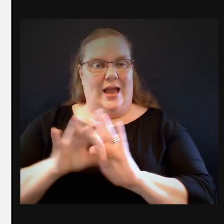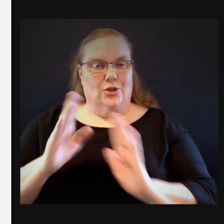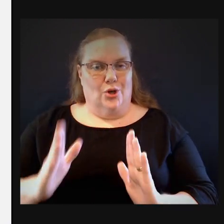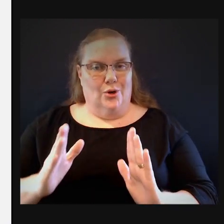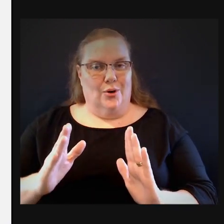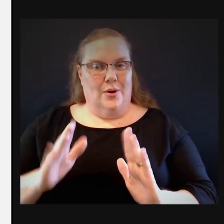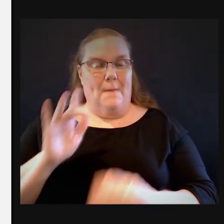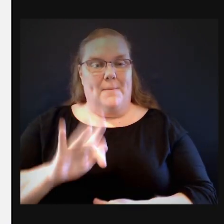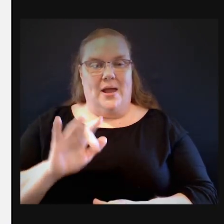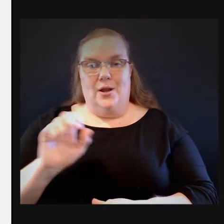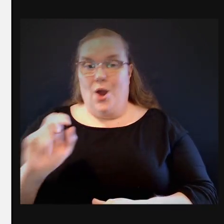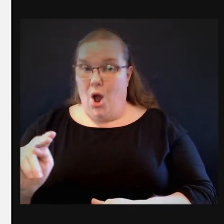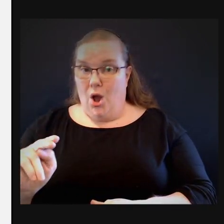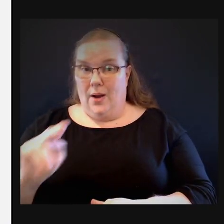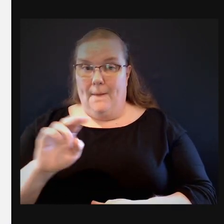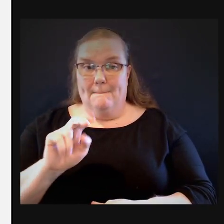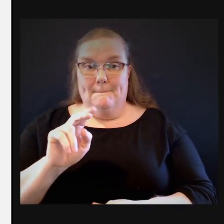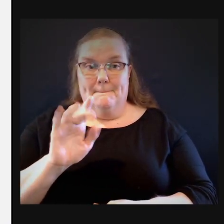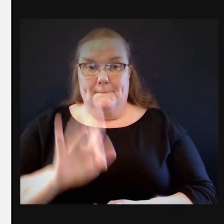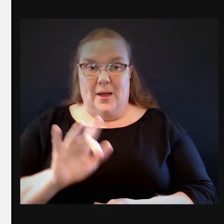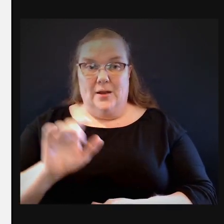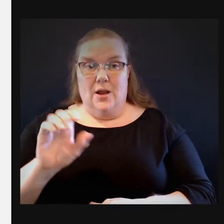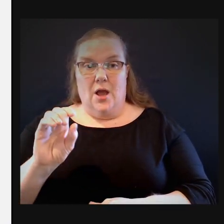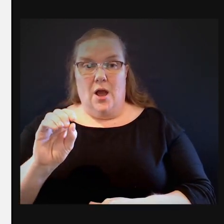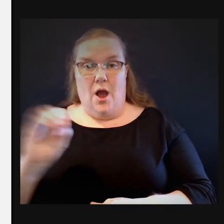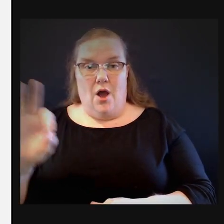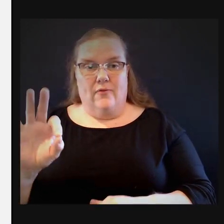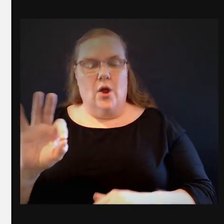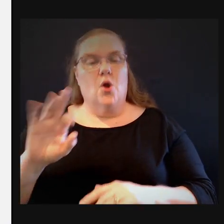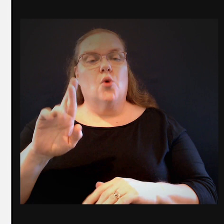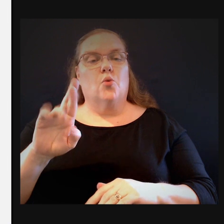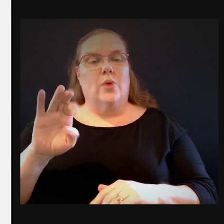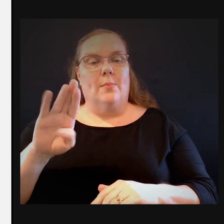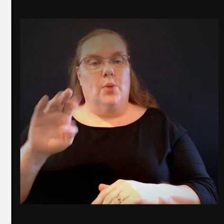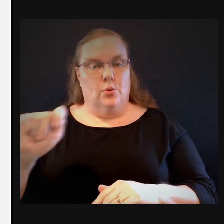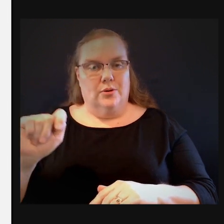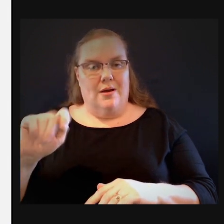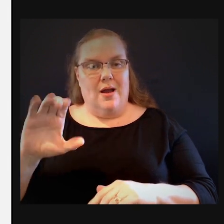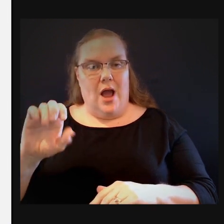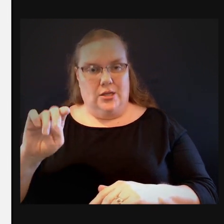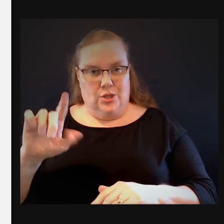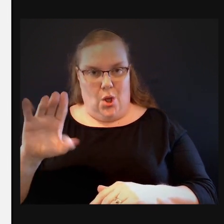Button on. Button Reboot Console. Button Shut Down Console.